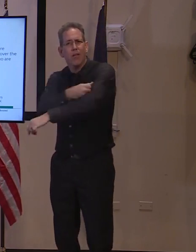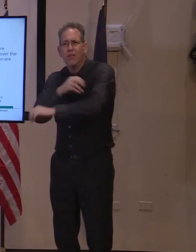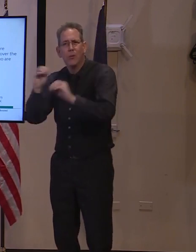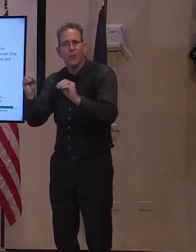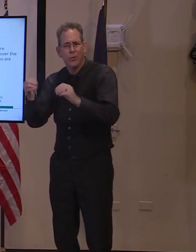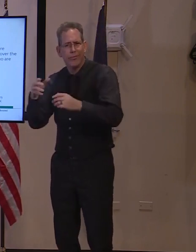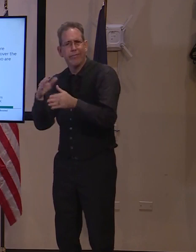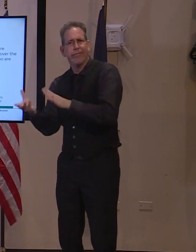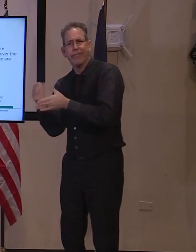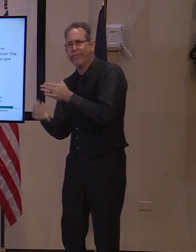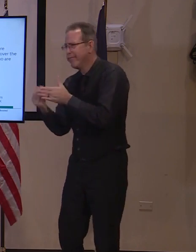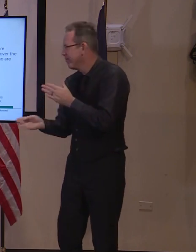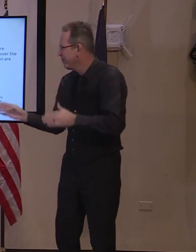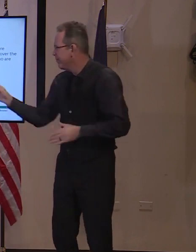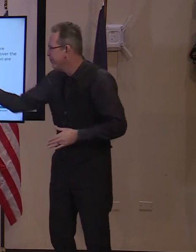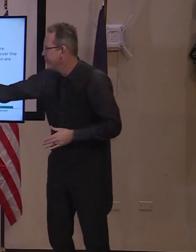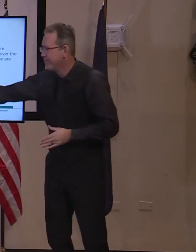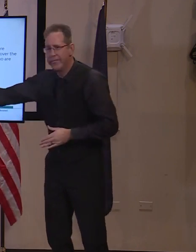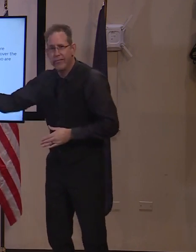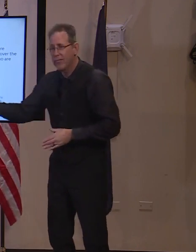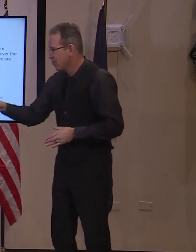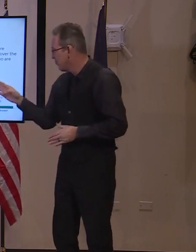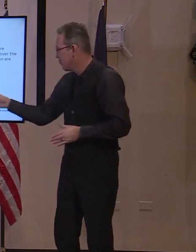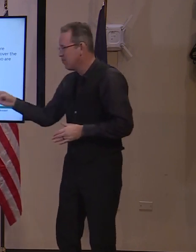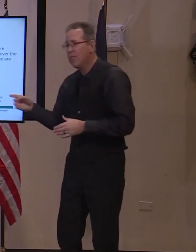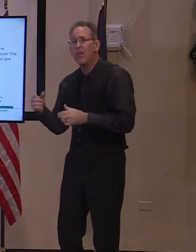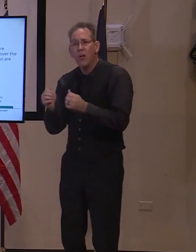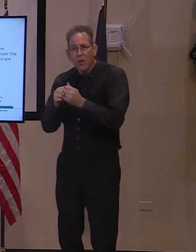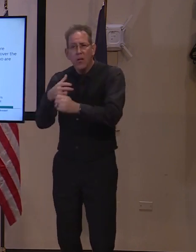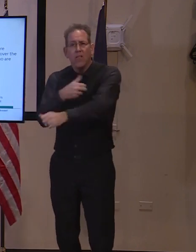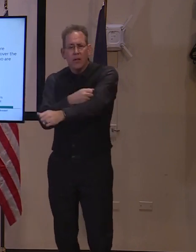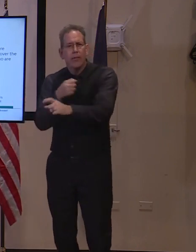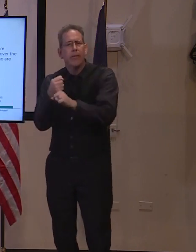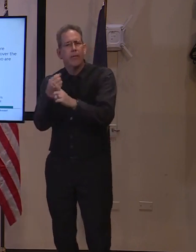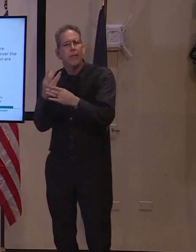and here you'll see a similar dramatic difference. Those not fully vaccinated